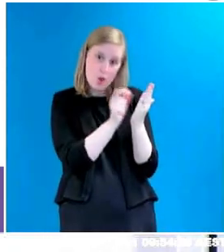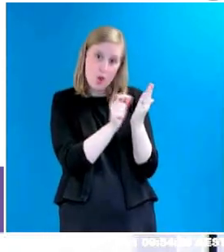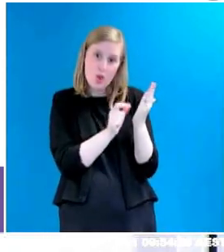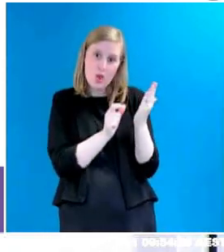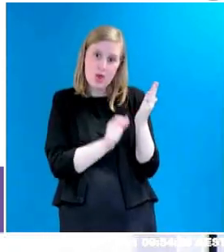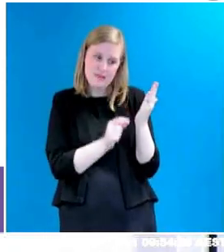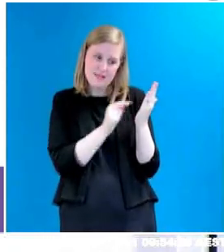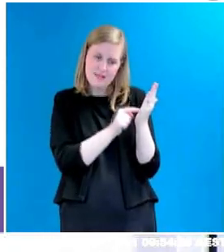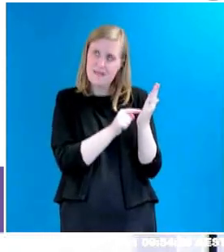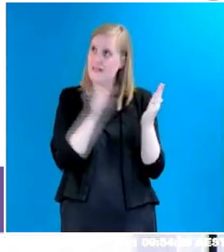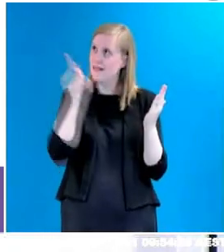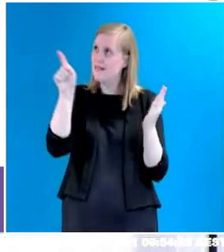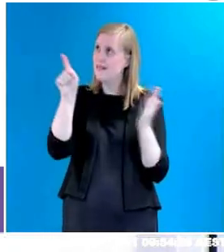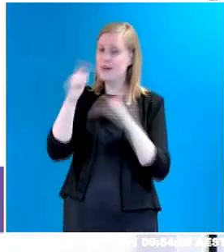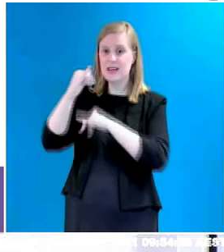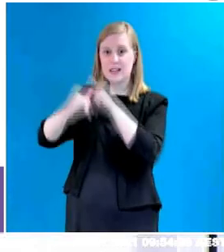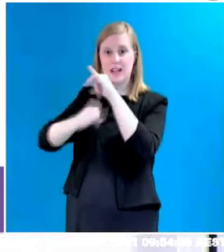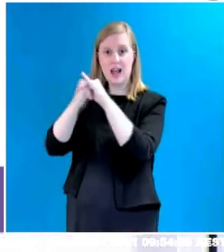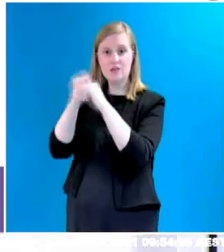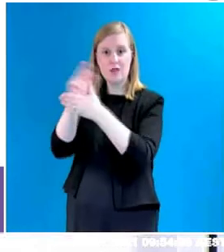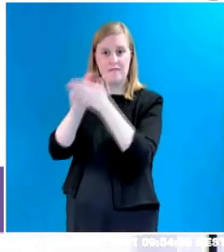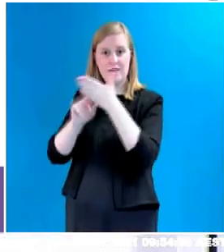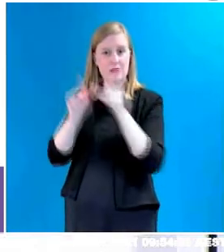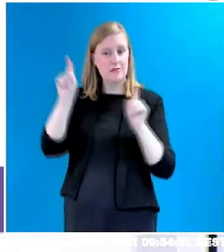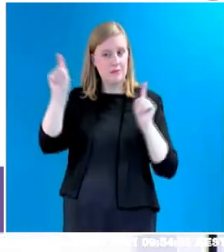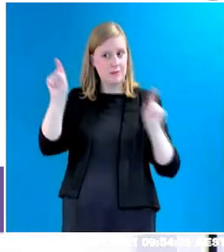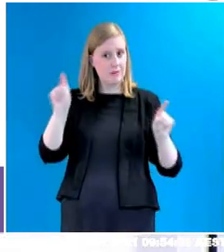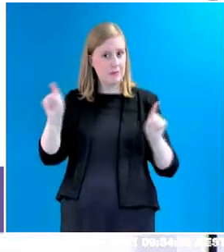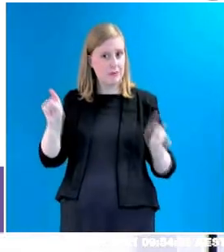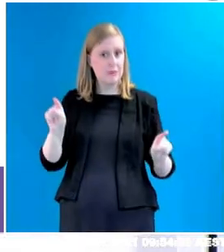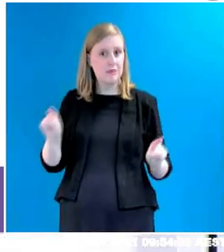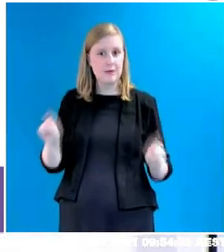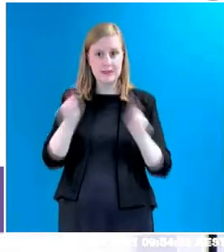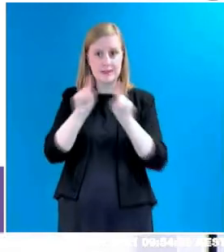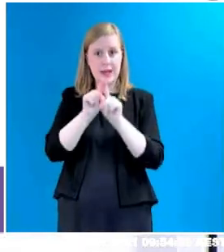international conventions, particularly the International Covenant on Civil and